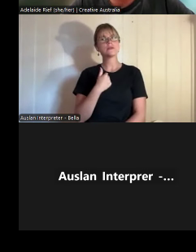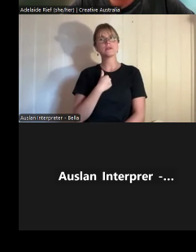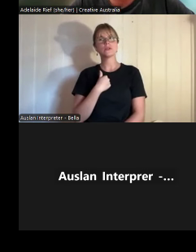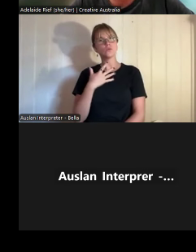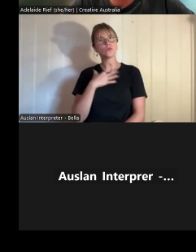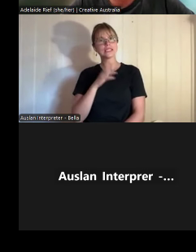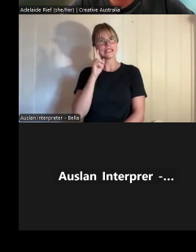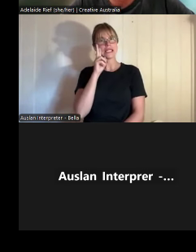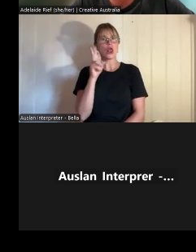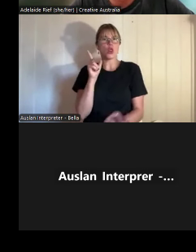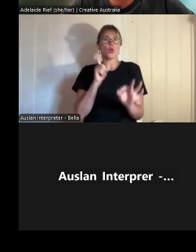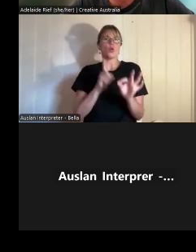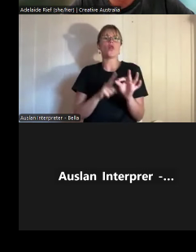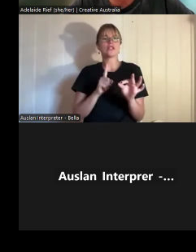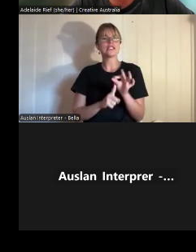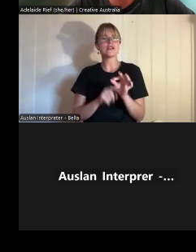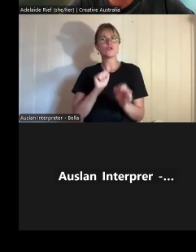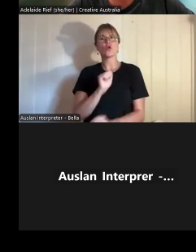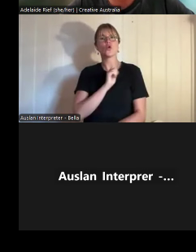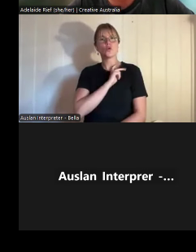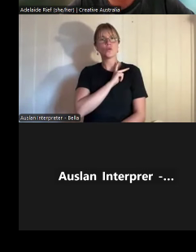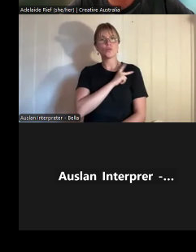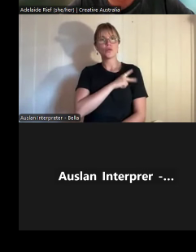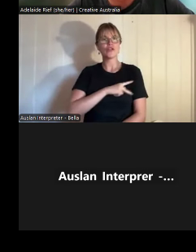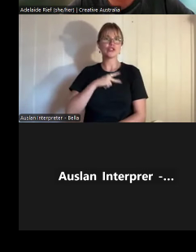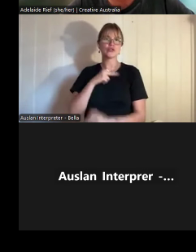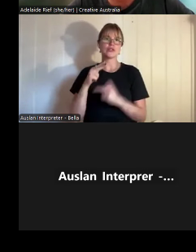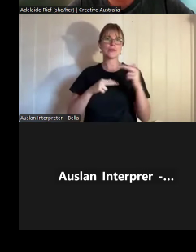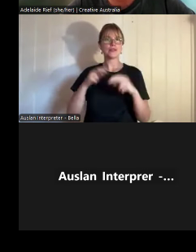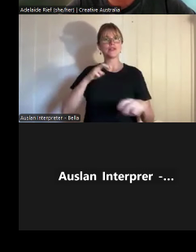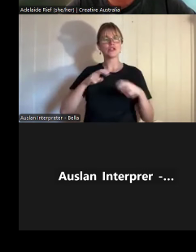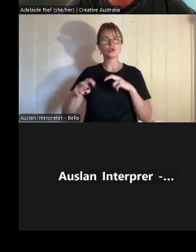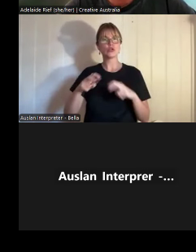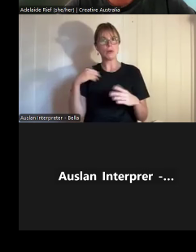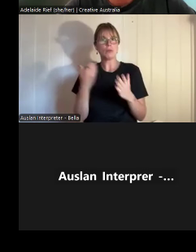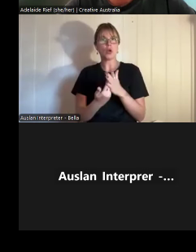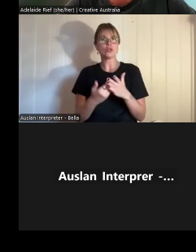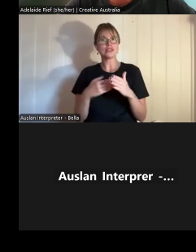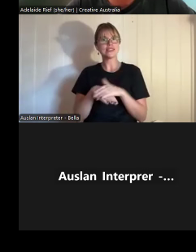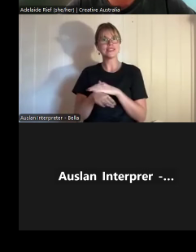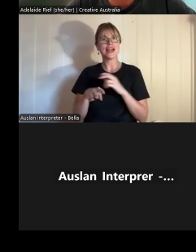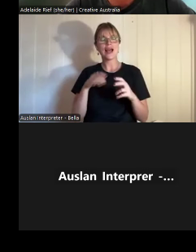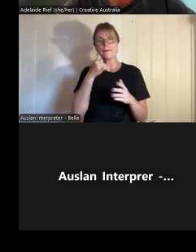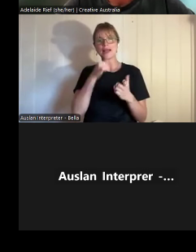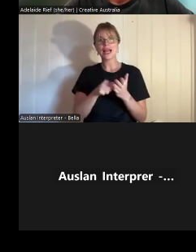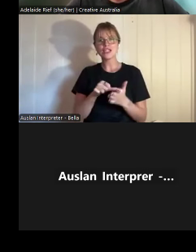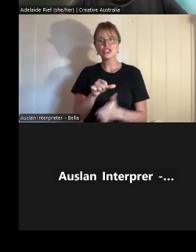quality of your of the professional development activities that are proposed in your application.